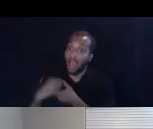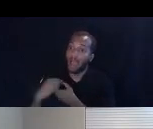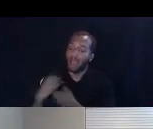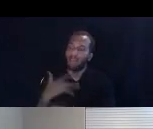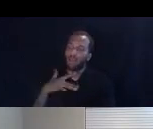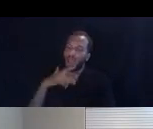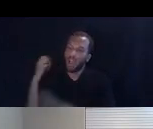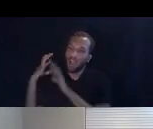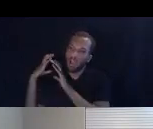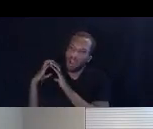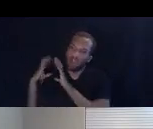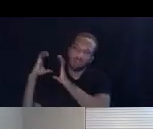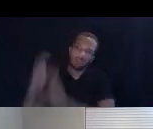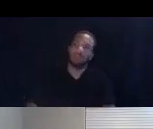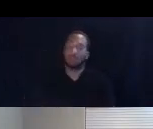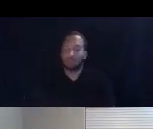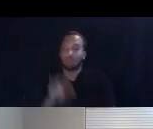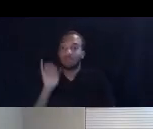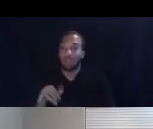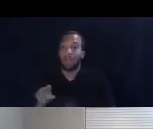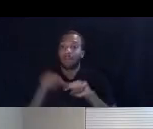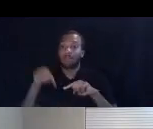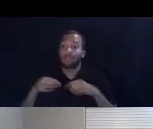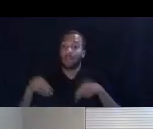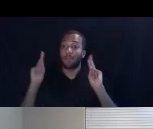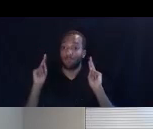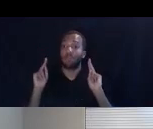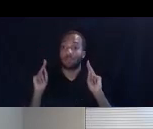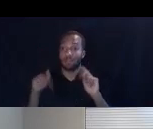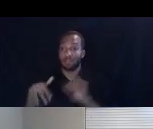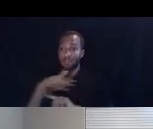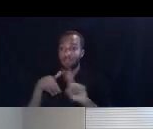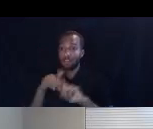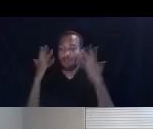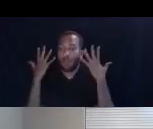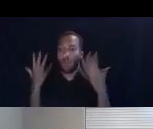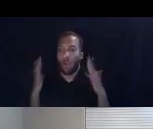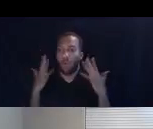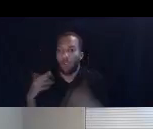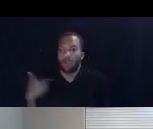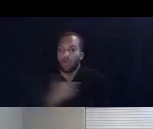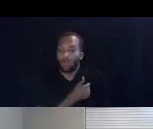And again, the opportunity just like this space, where you're already convening, you're already coming together.